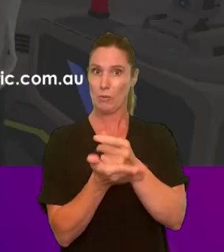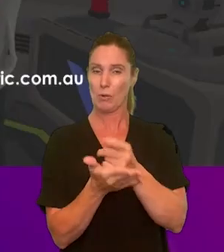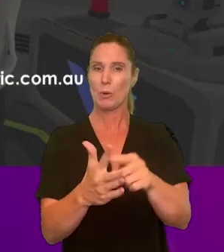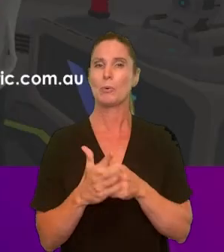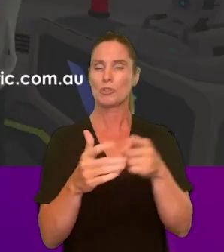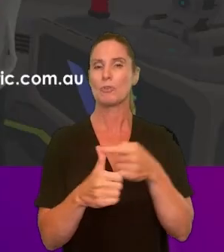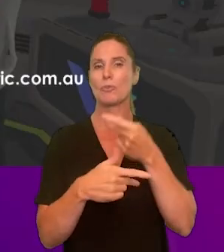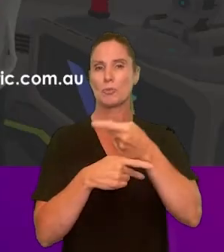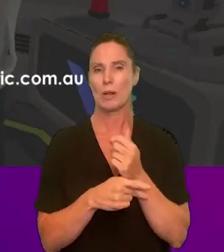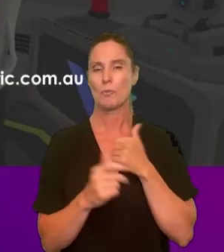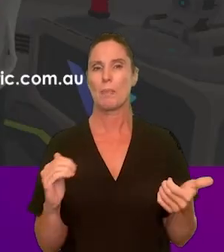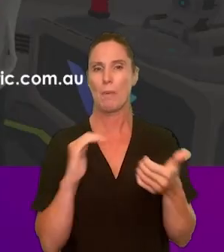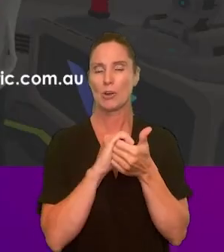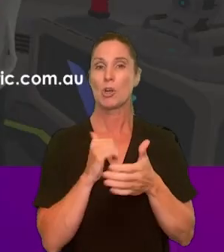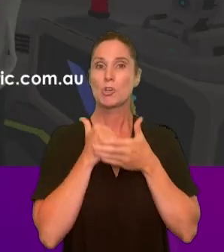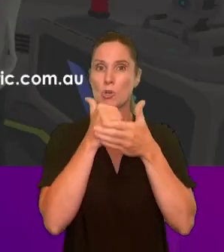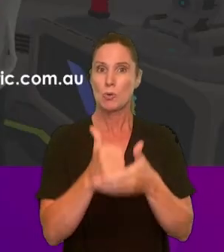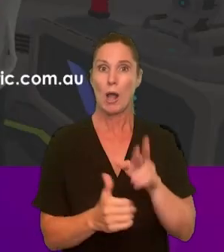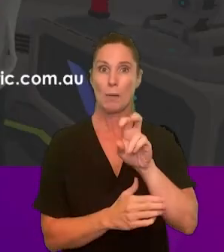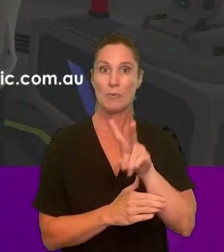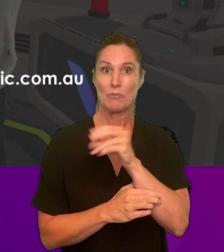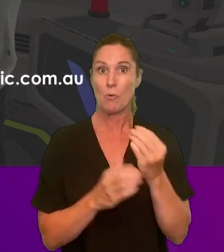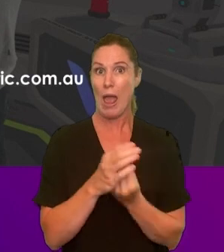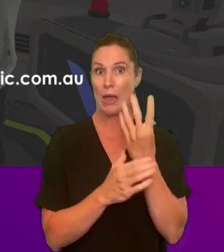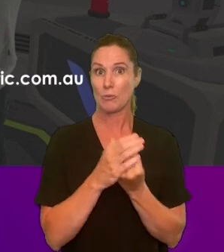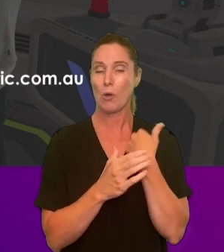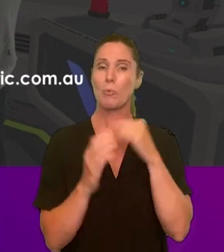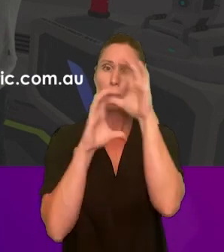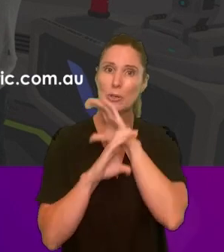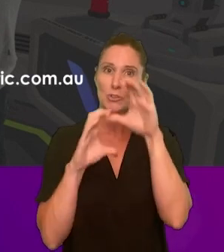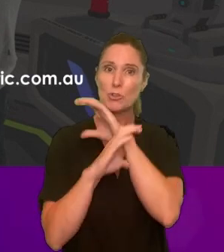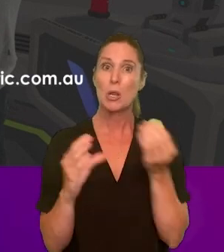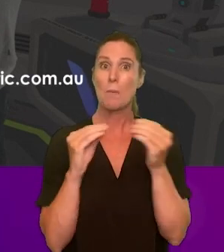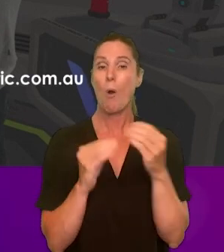To help drive revenues and growth, we'll be seeking further capital in the next six months